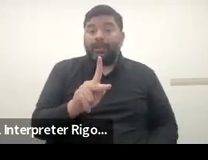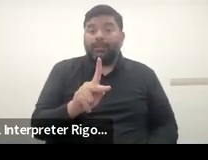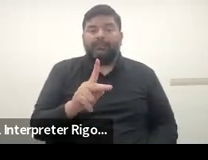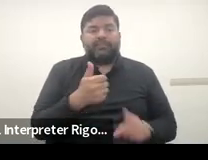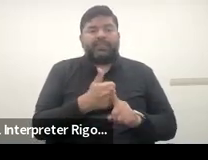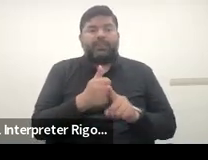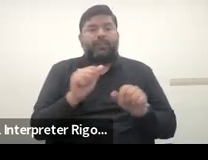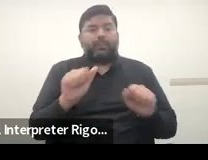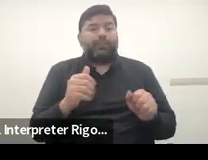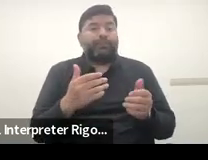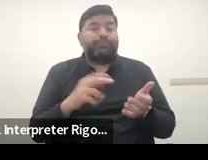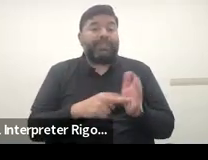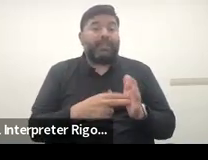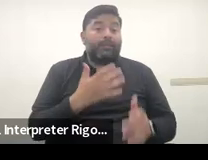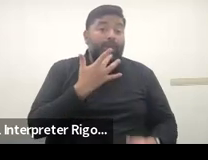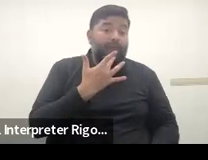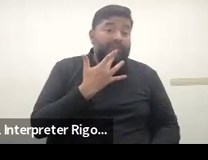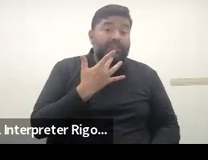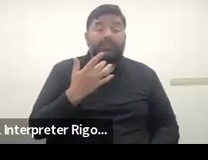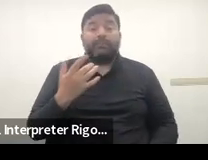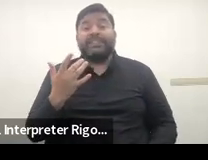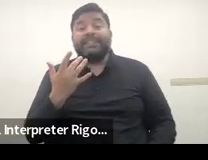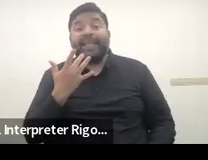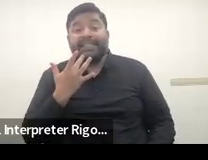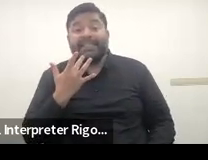PREFERENCE or TASTE and so if one is more frequent than the other we'll sort